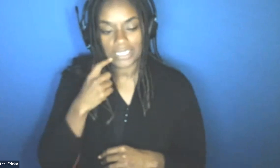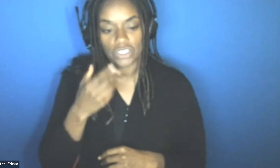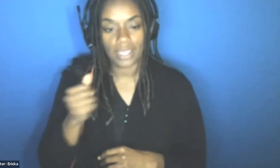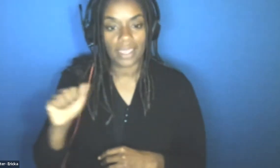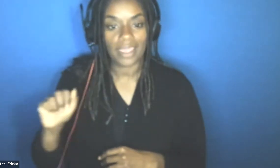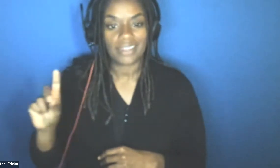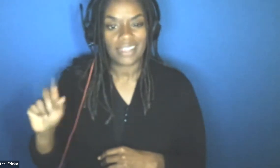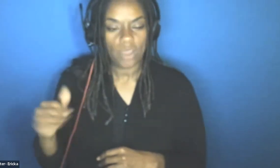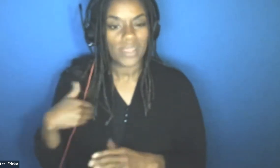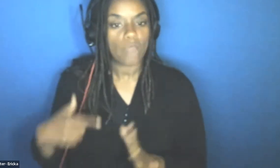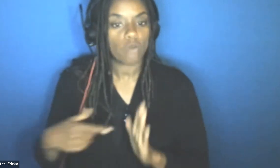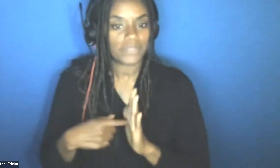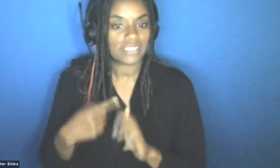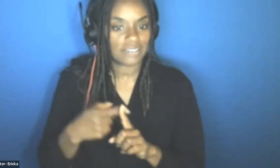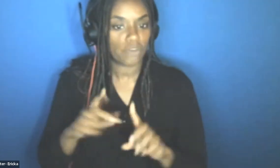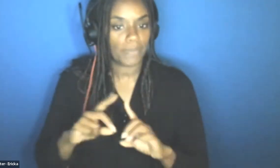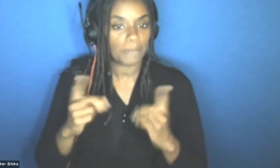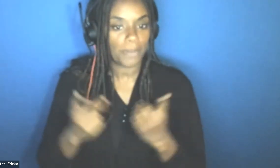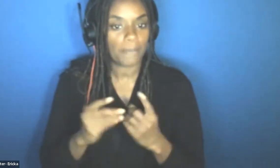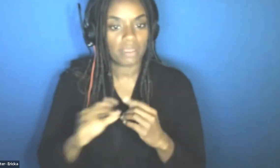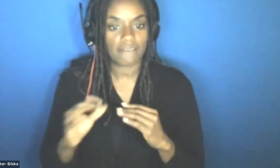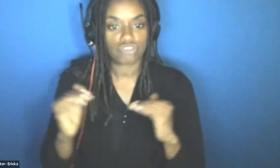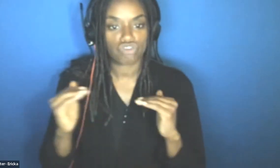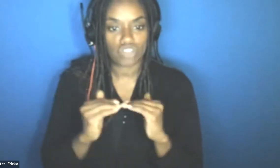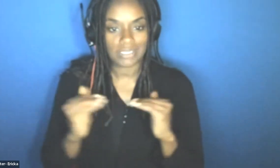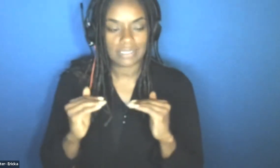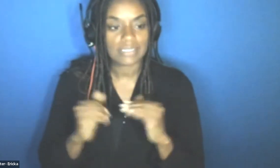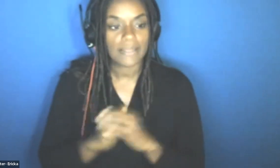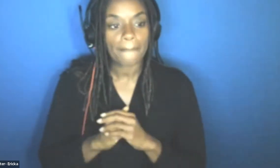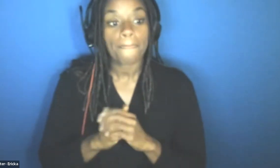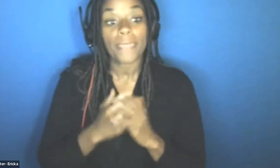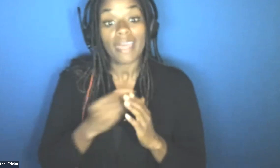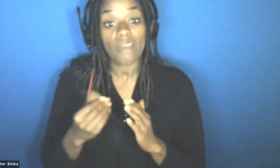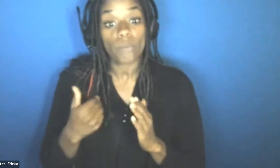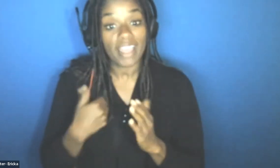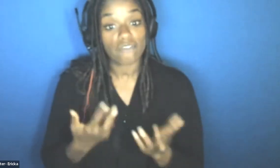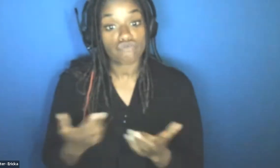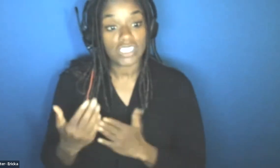Episode 67, that was on opioid addiction and the ADA.